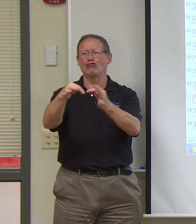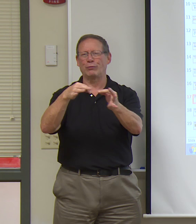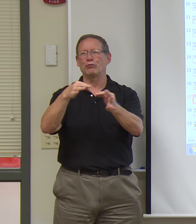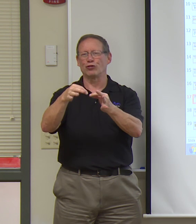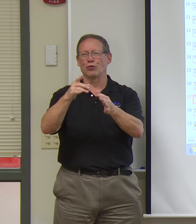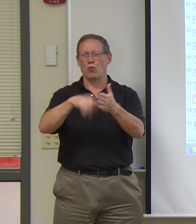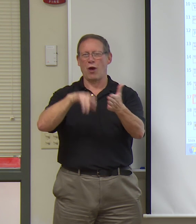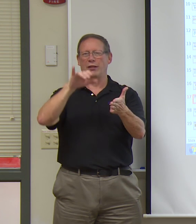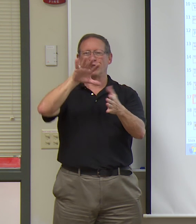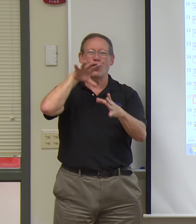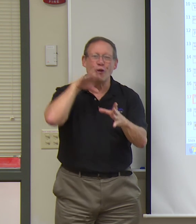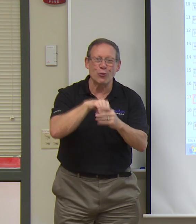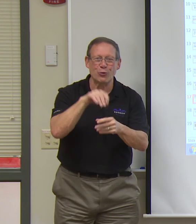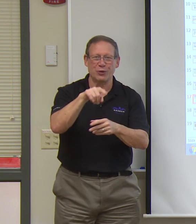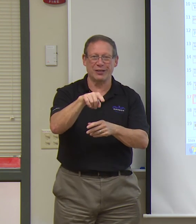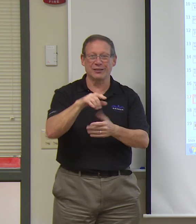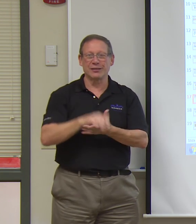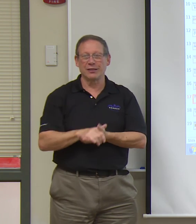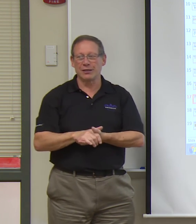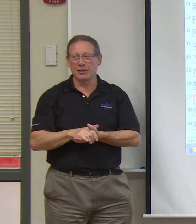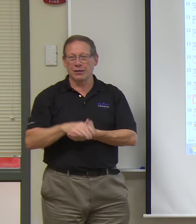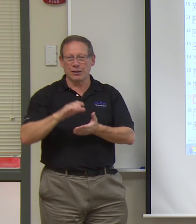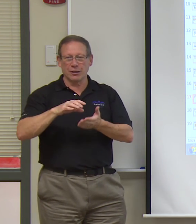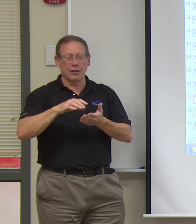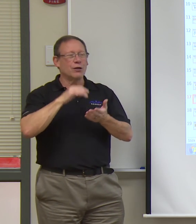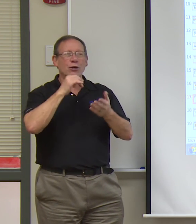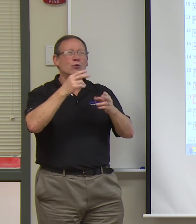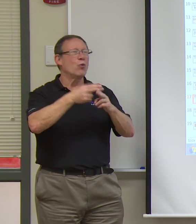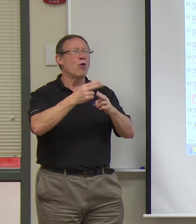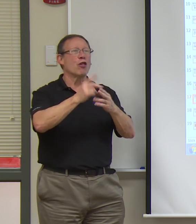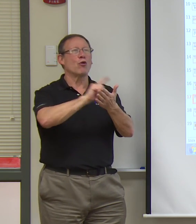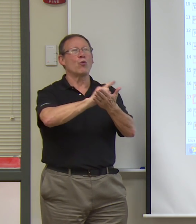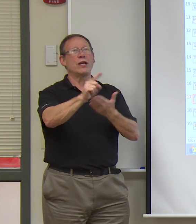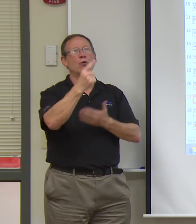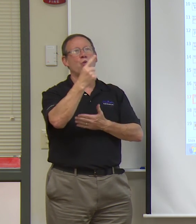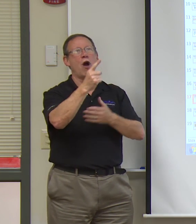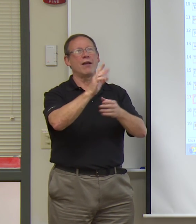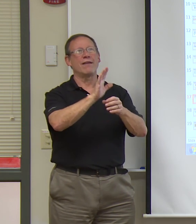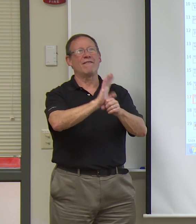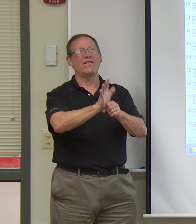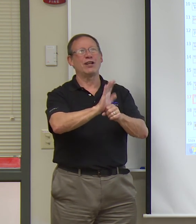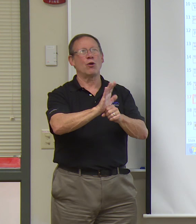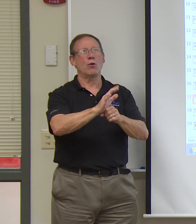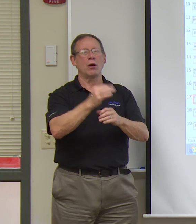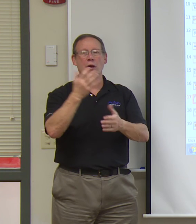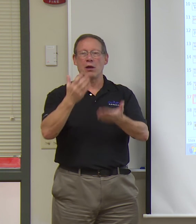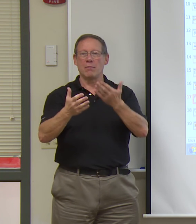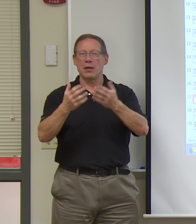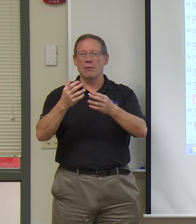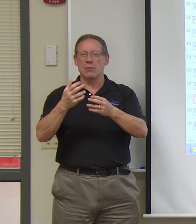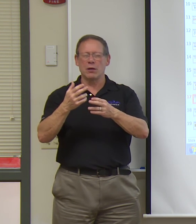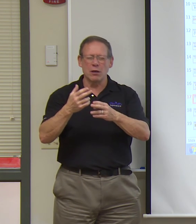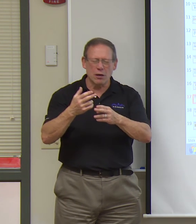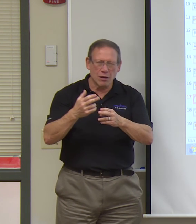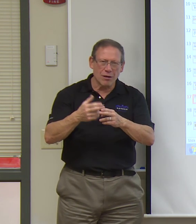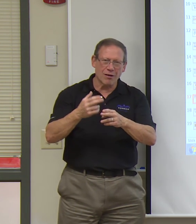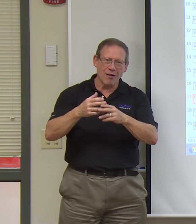the course material folders, rather than just calling it "Week One video," you might call it "Lab safety" if that's what it's about